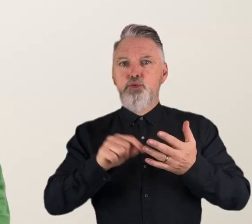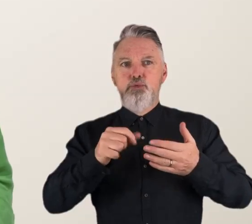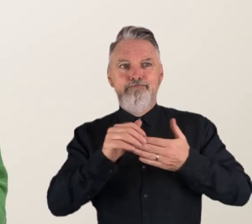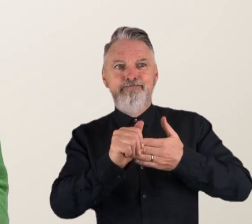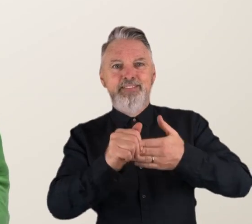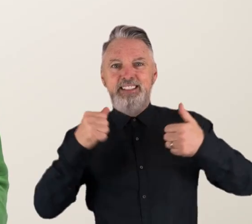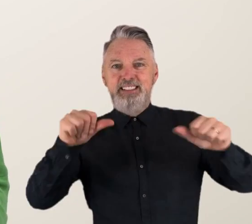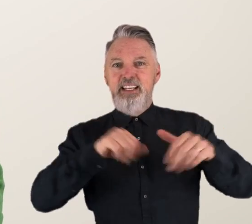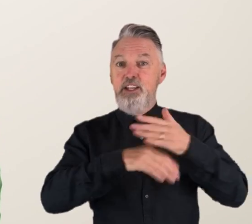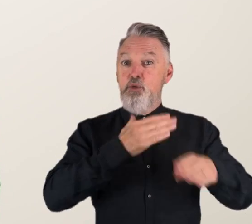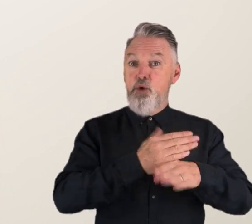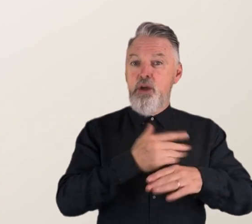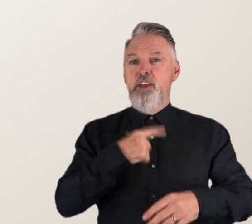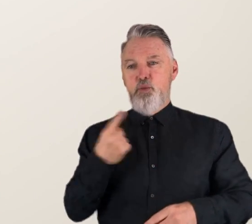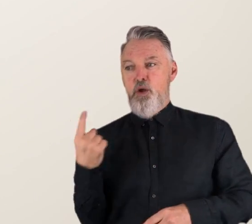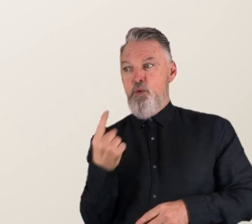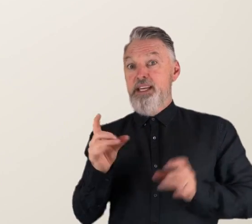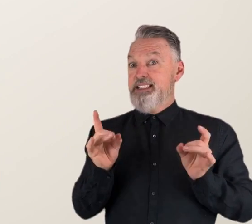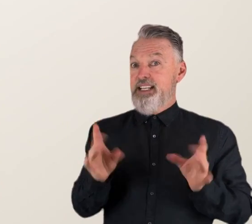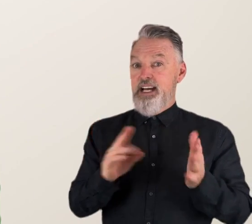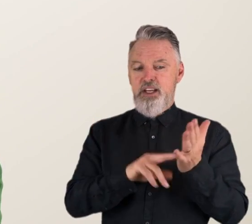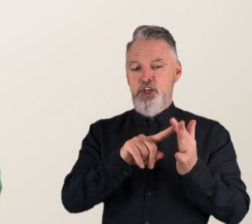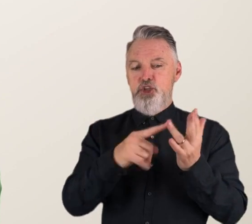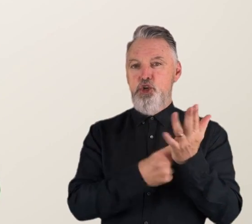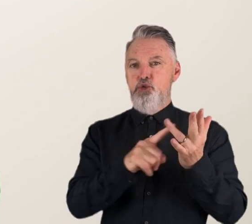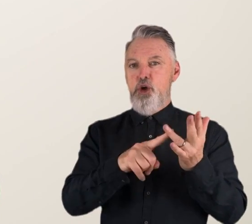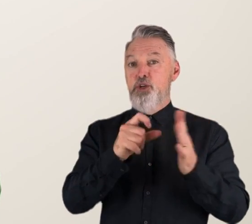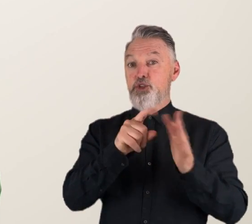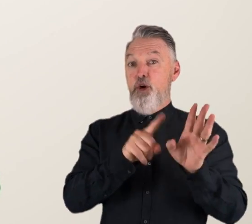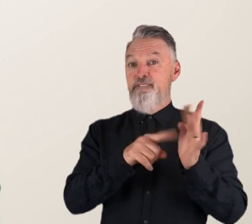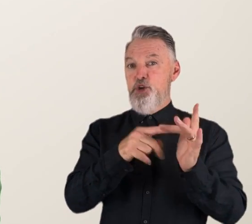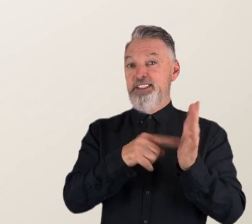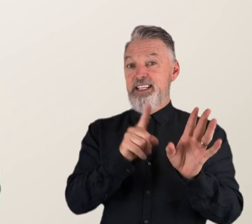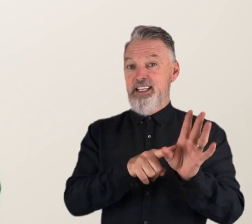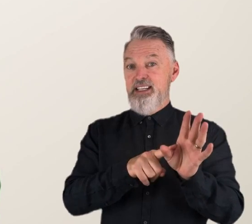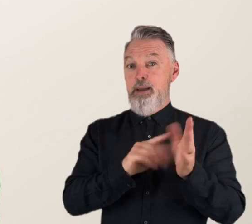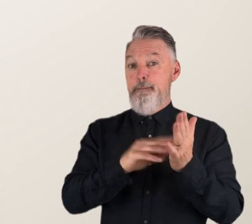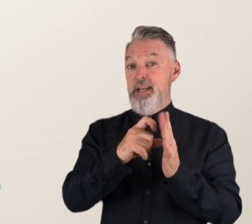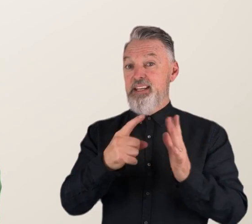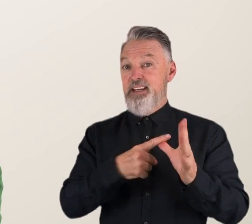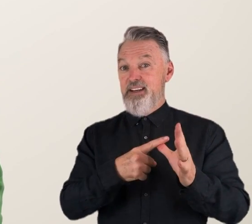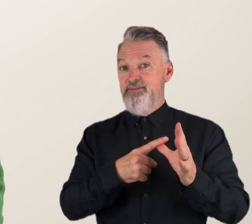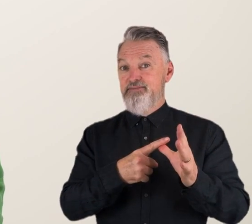That’s why we started Neurodiversity Media. At the moment we make our money as a fee-for-service content marketing agency,